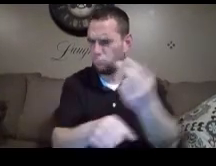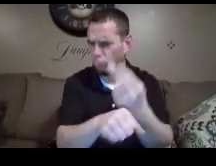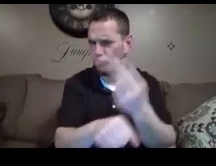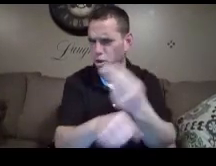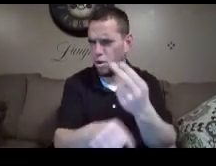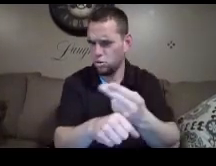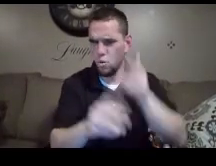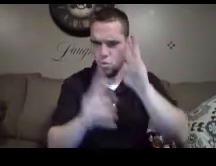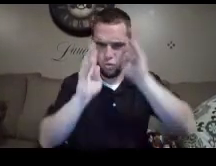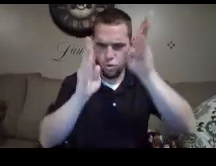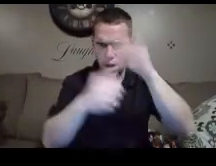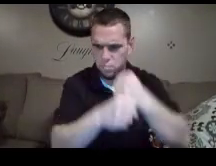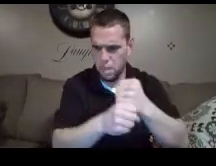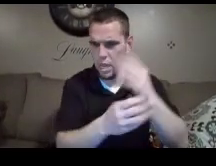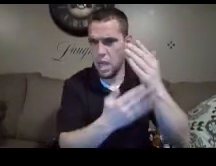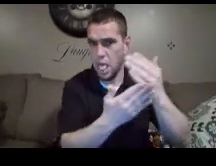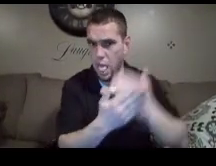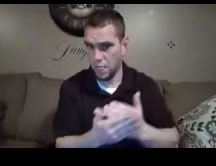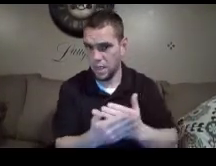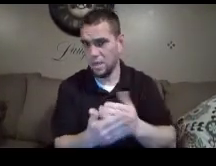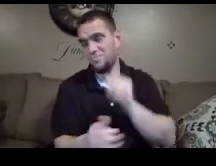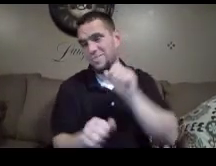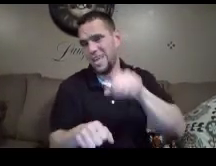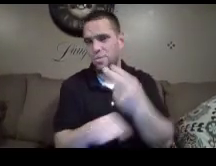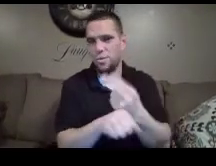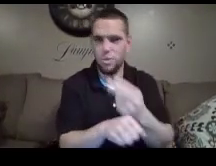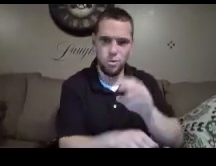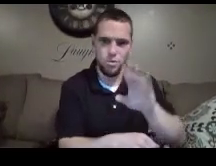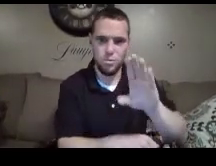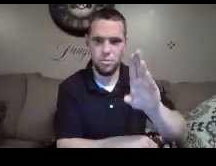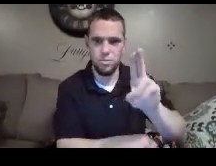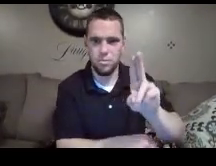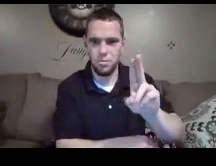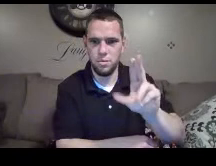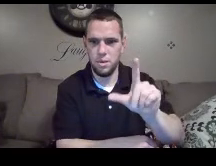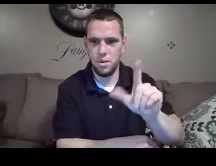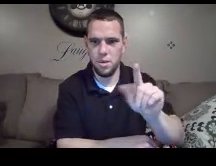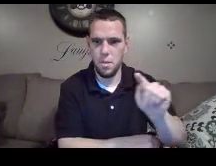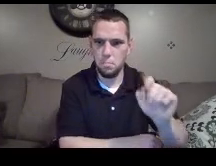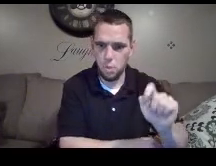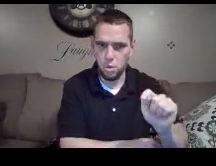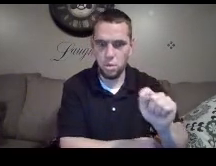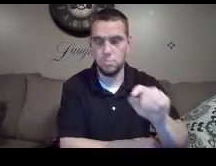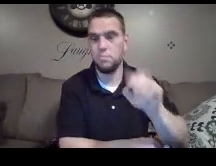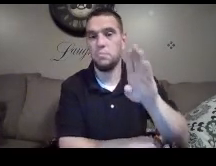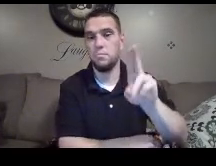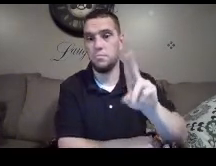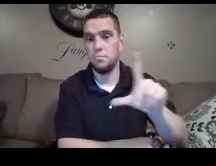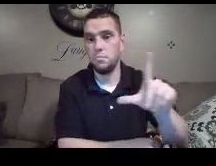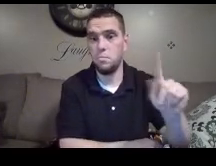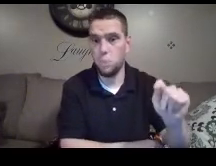typing a bullet character or like a greater than character or something like that is to